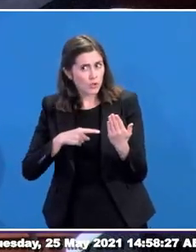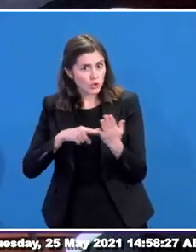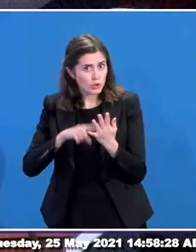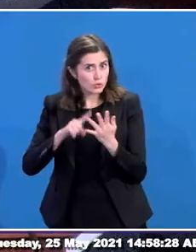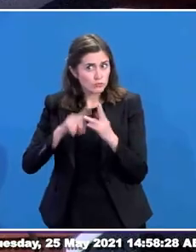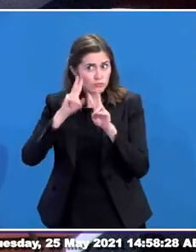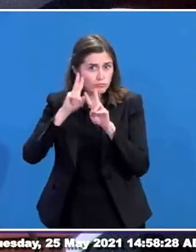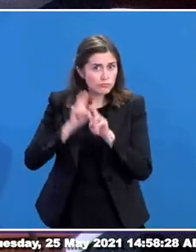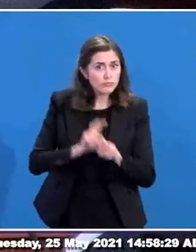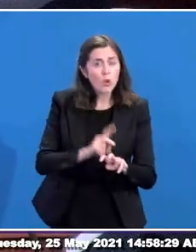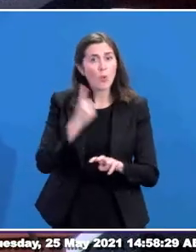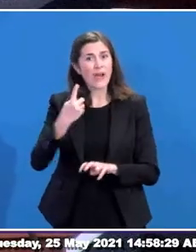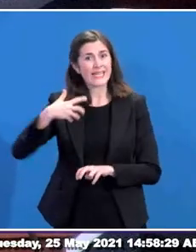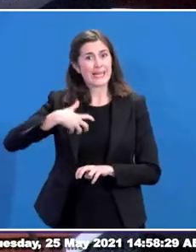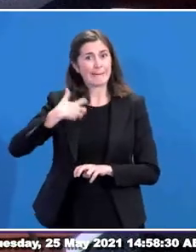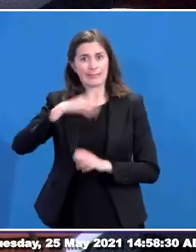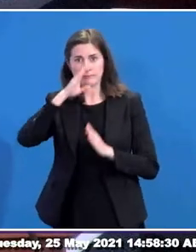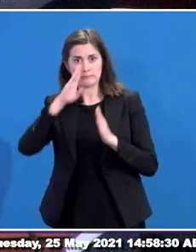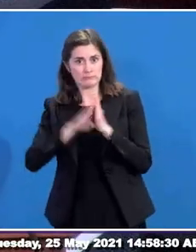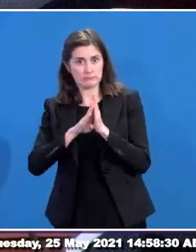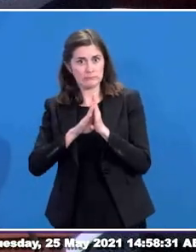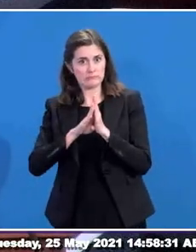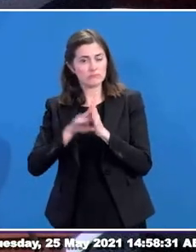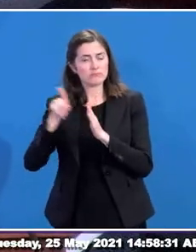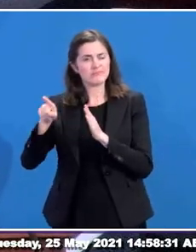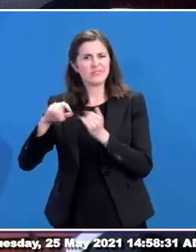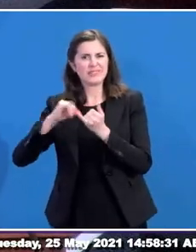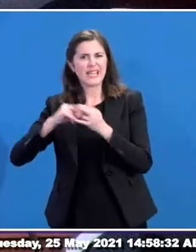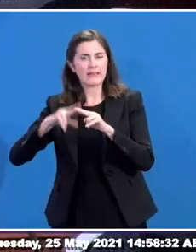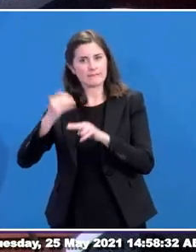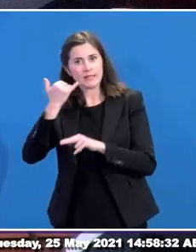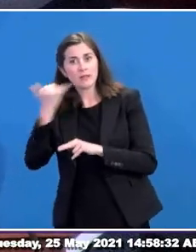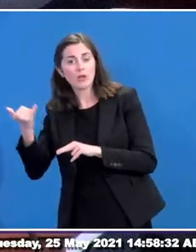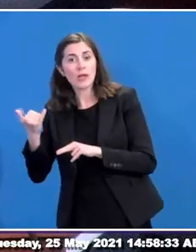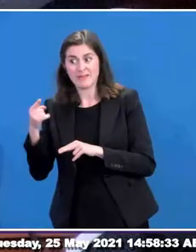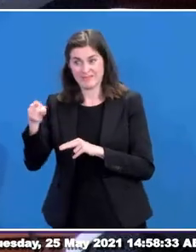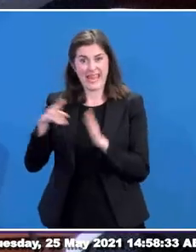by Sunnyfield from the NDIS Quality and Safeguards Commission, verbally reported